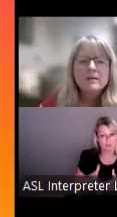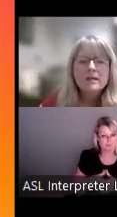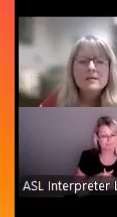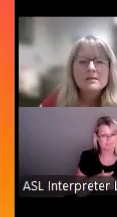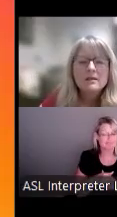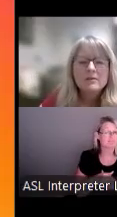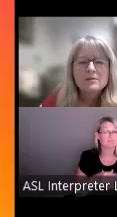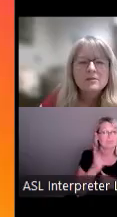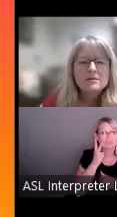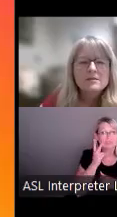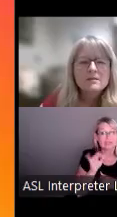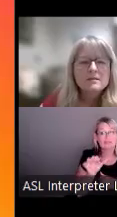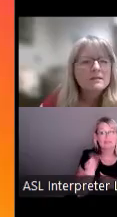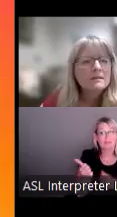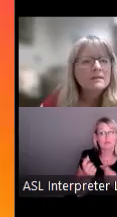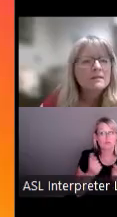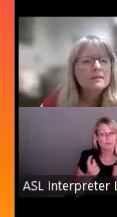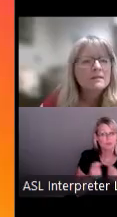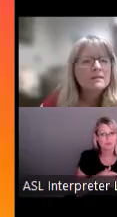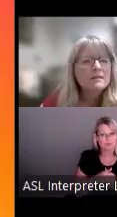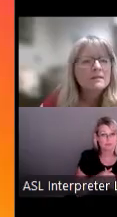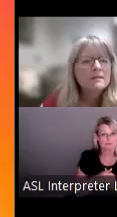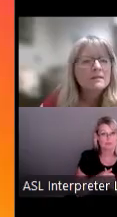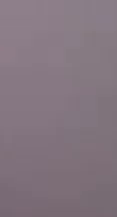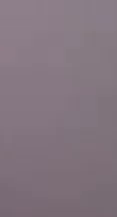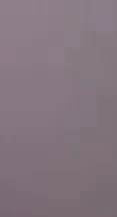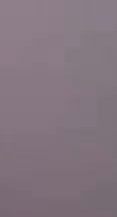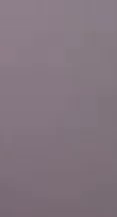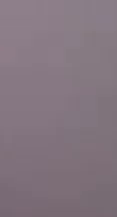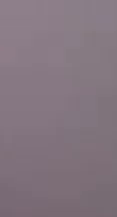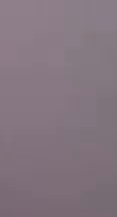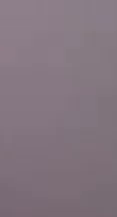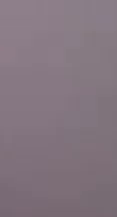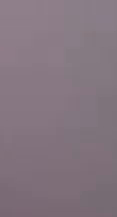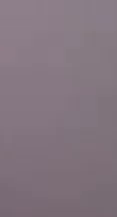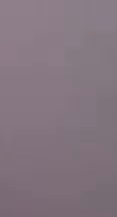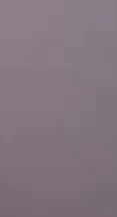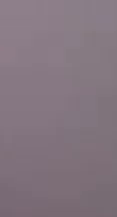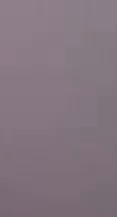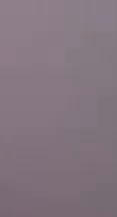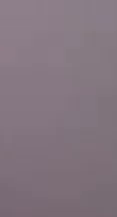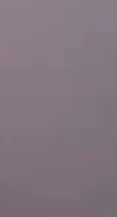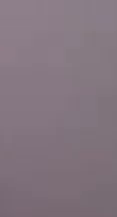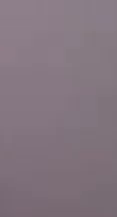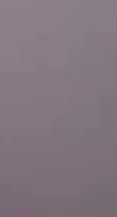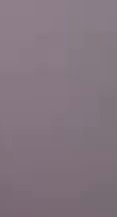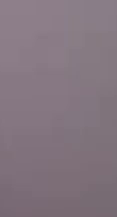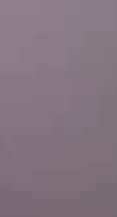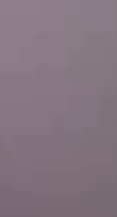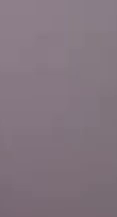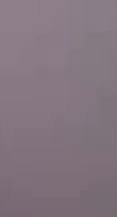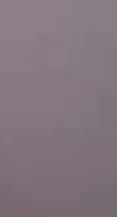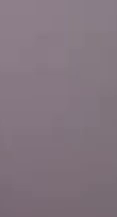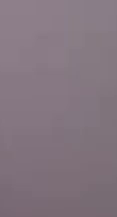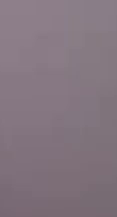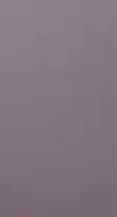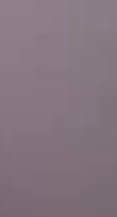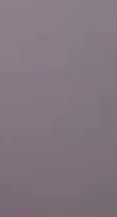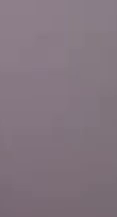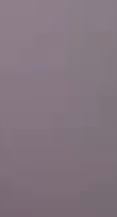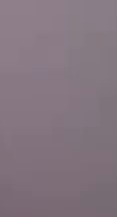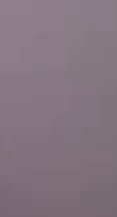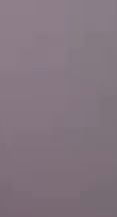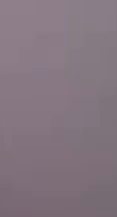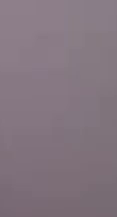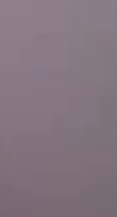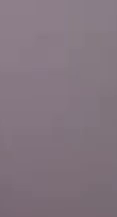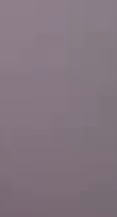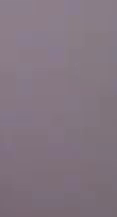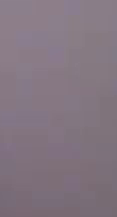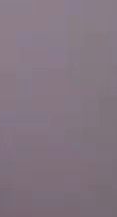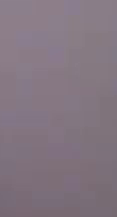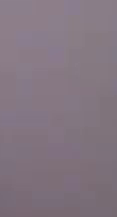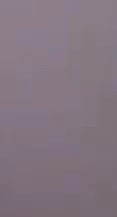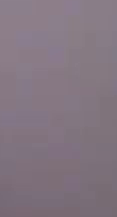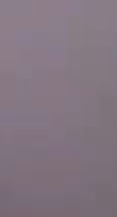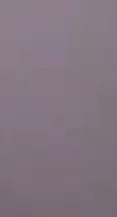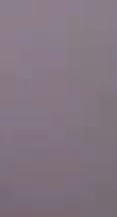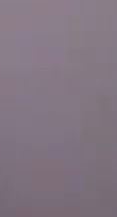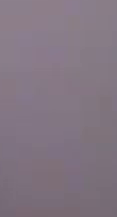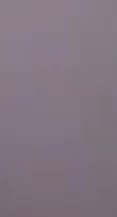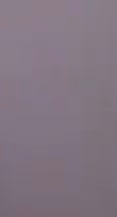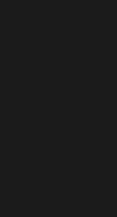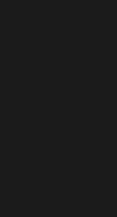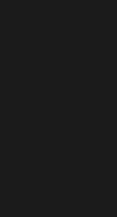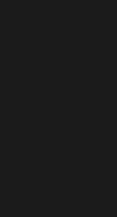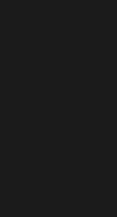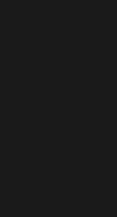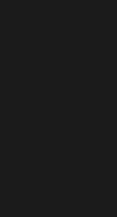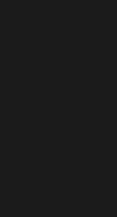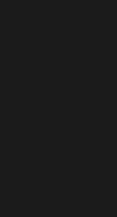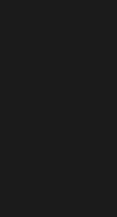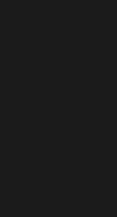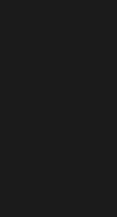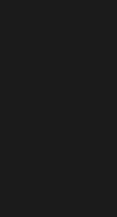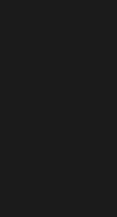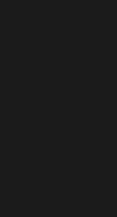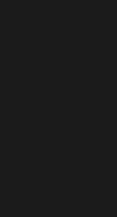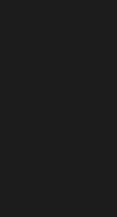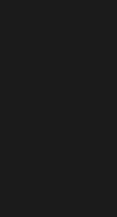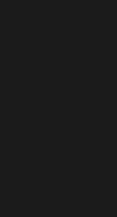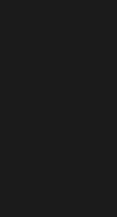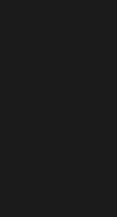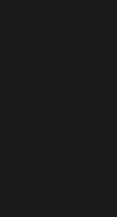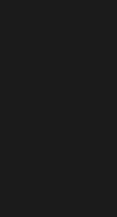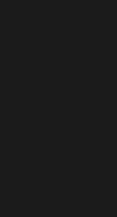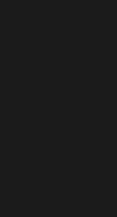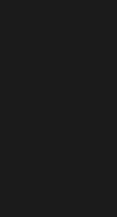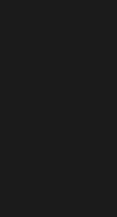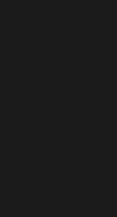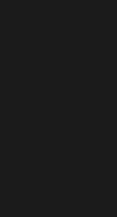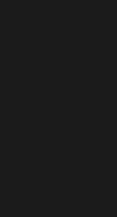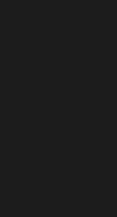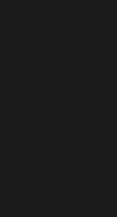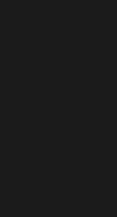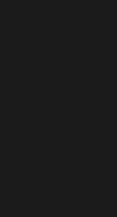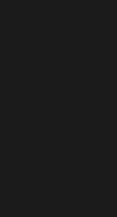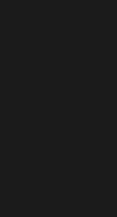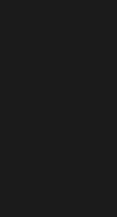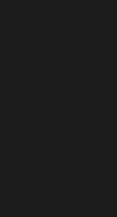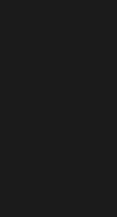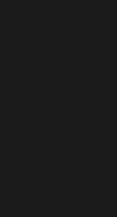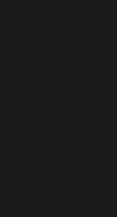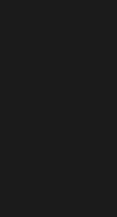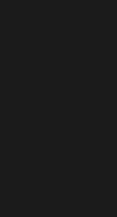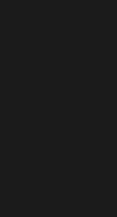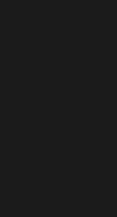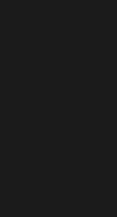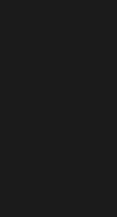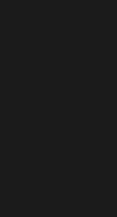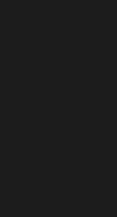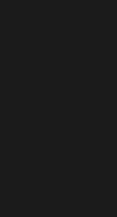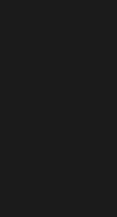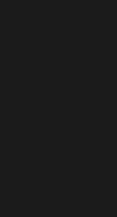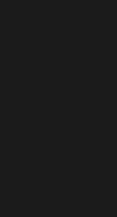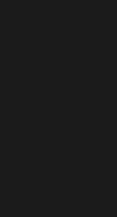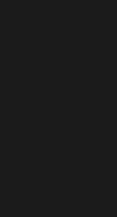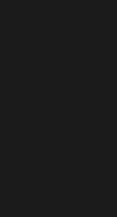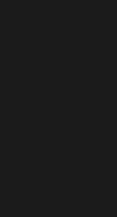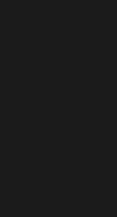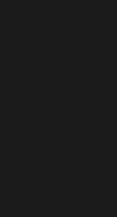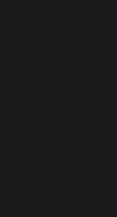anybody has any questions. Oh, and I have to do a shout out to